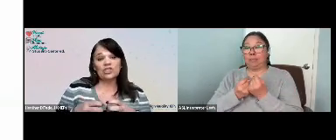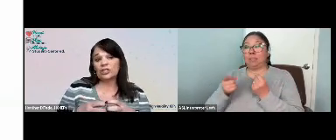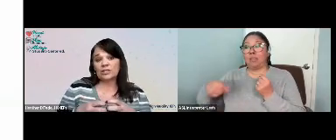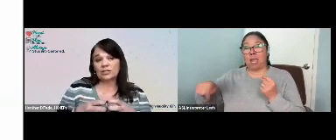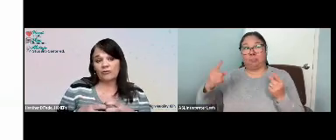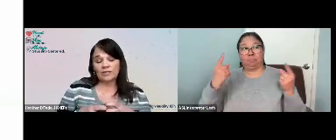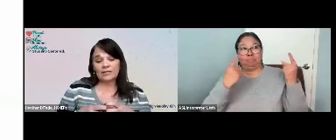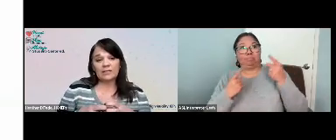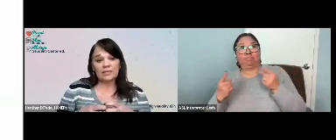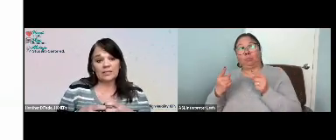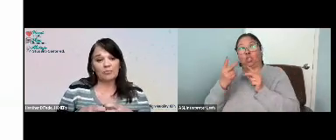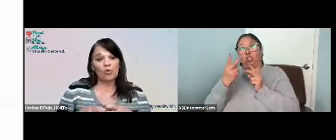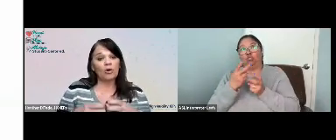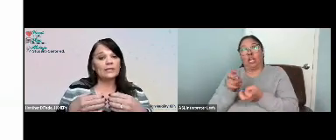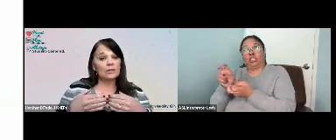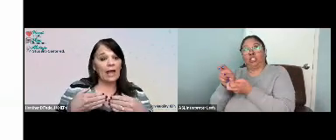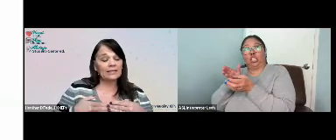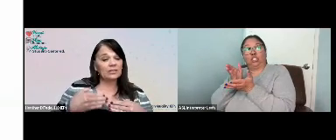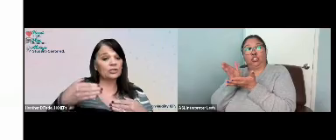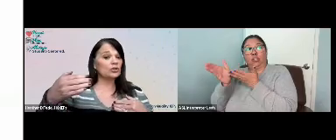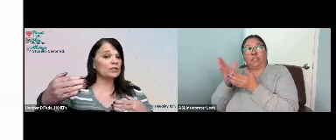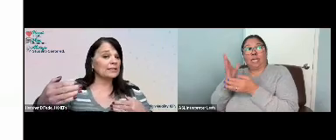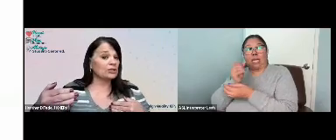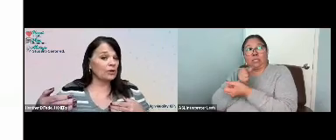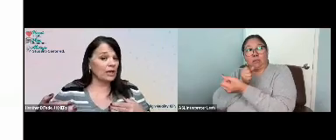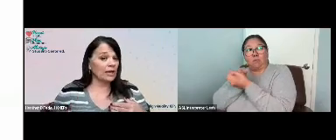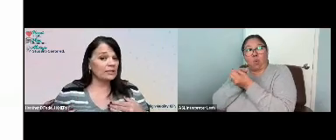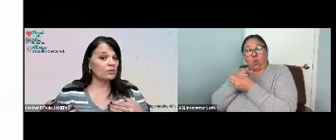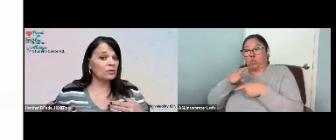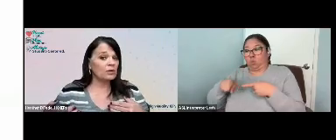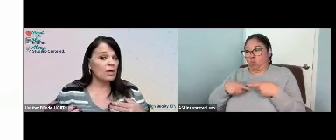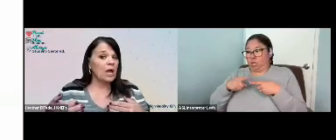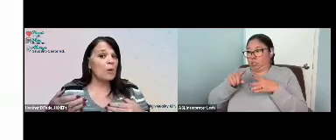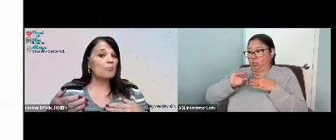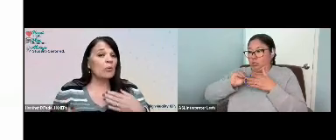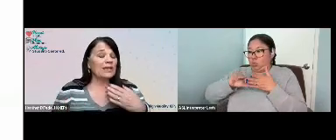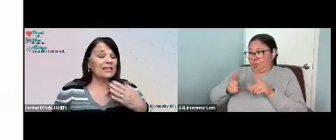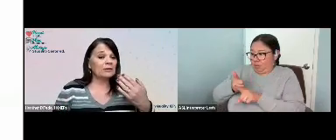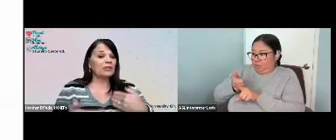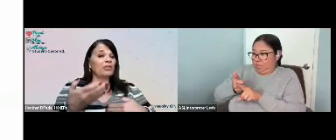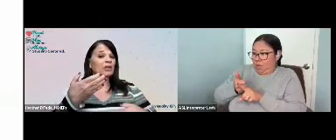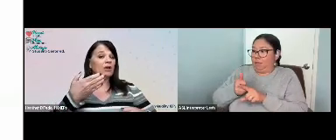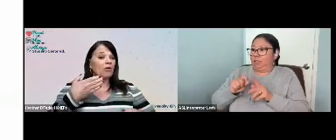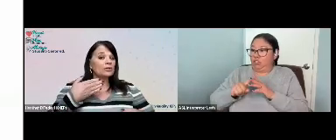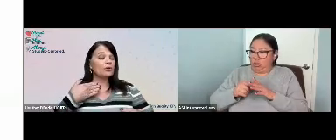transition services and supports as a student is entering high school. But we need to be thinking